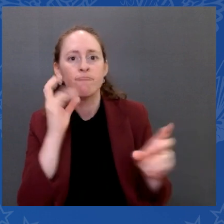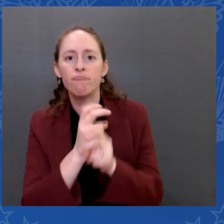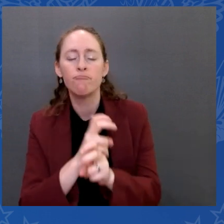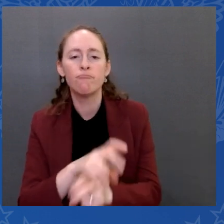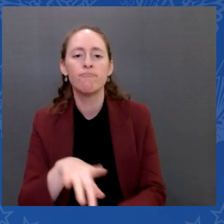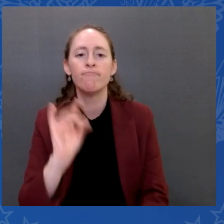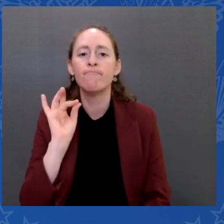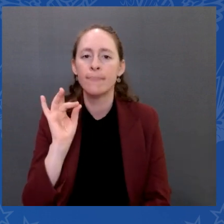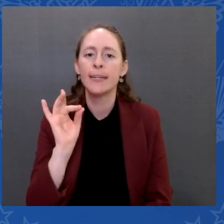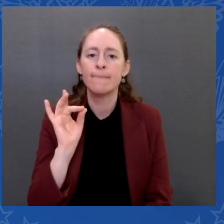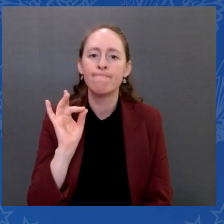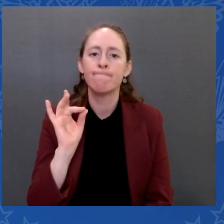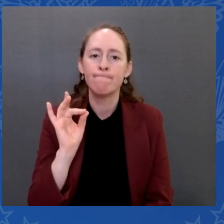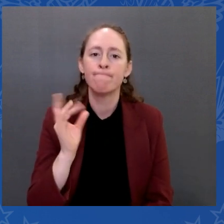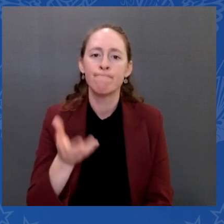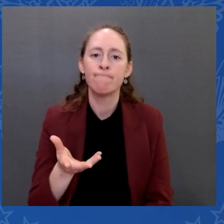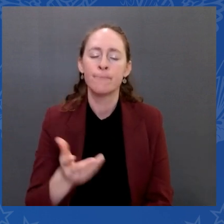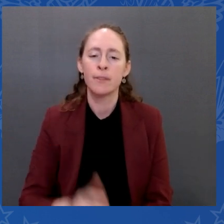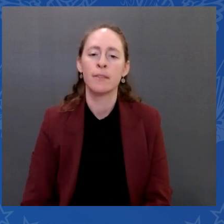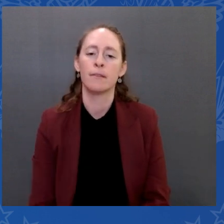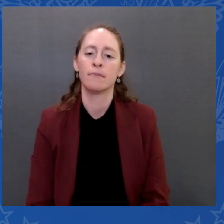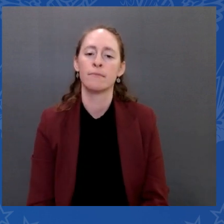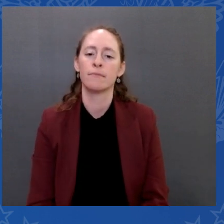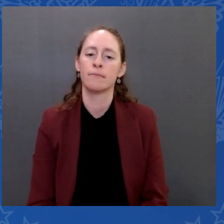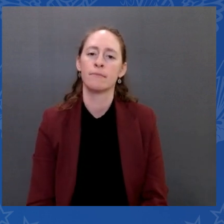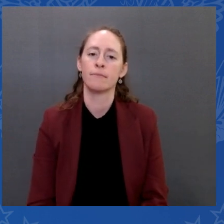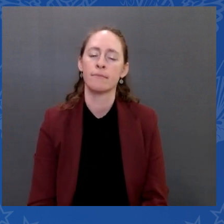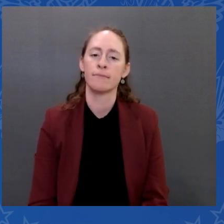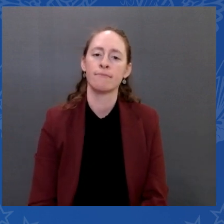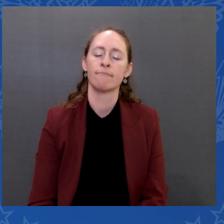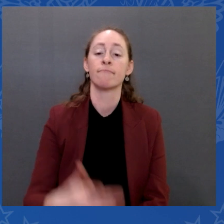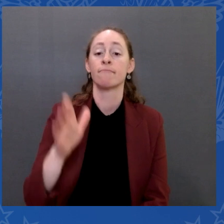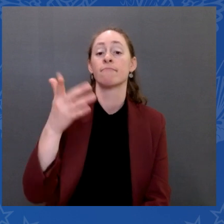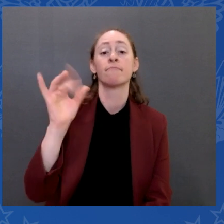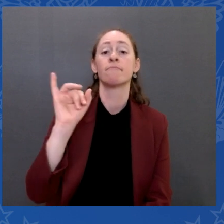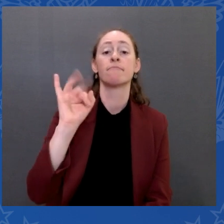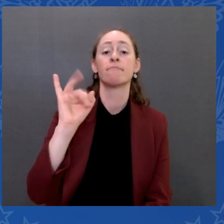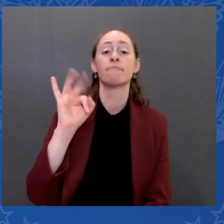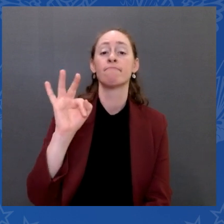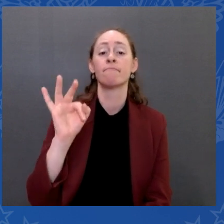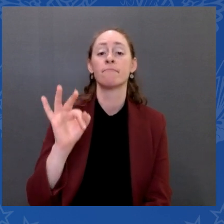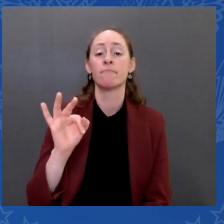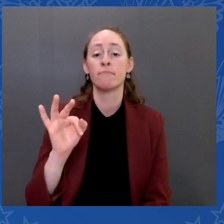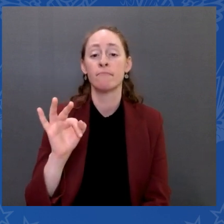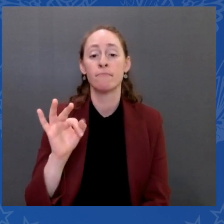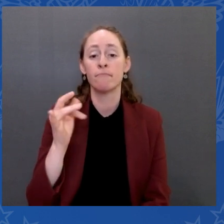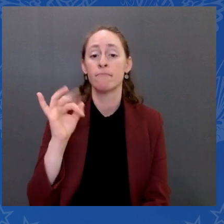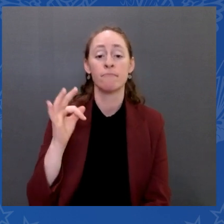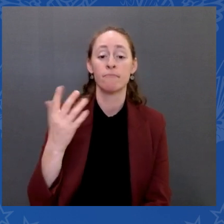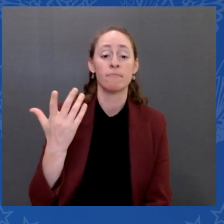you know, we're at a great inflection point here of -- in healthcare, where you've got traditional biomechanical